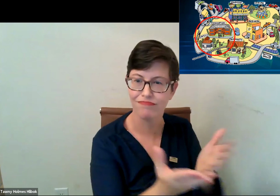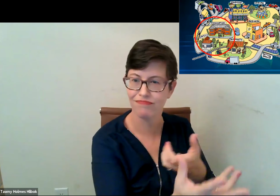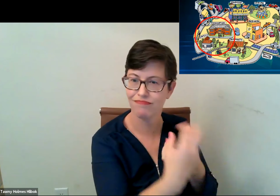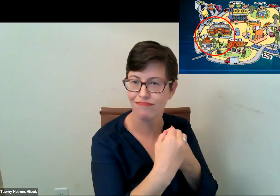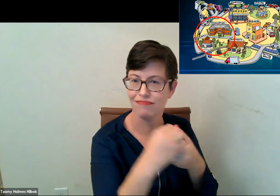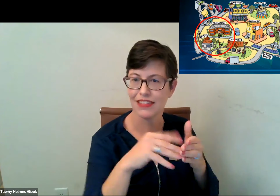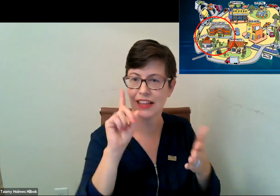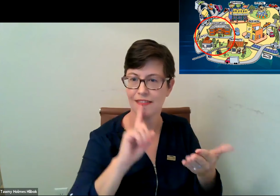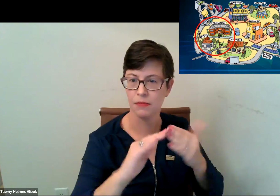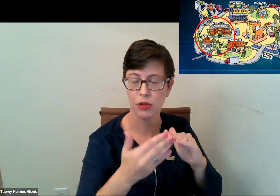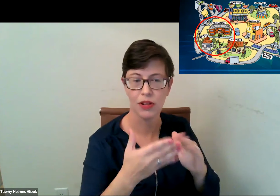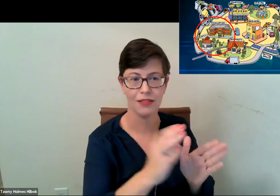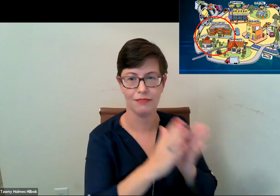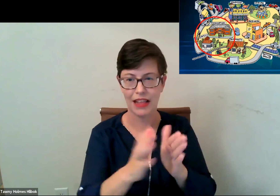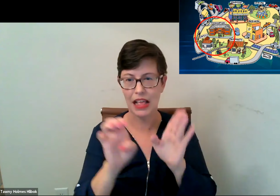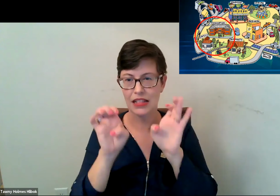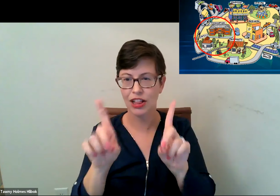Addressing families concerns bringing in